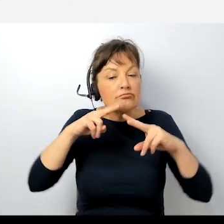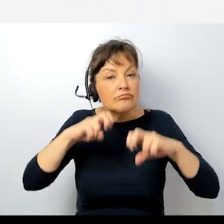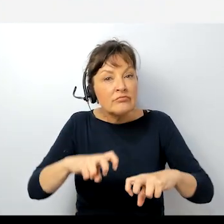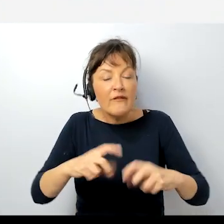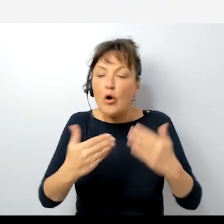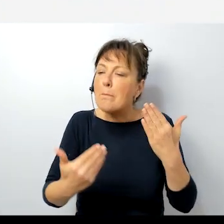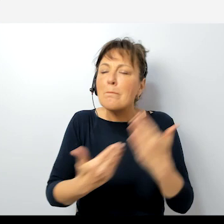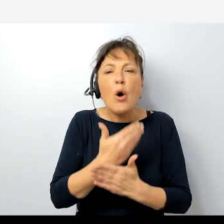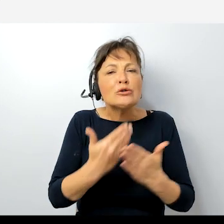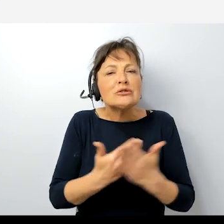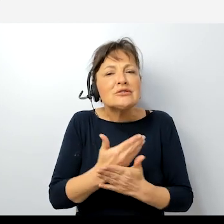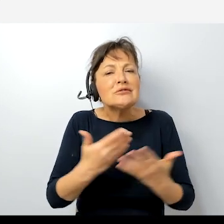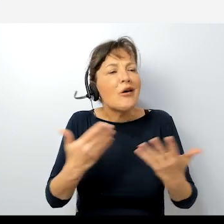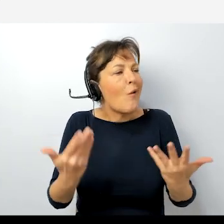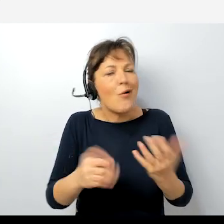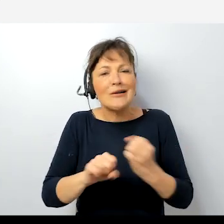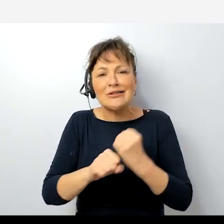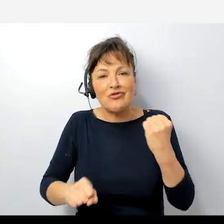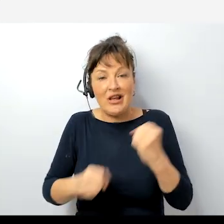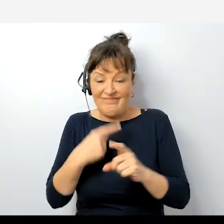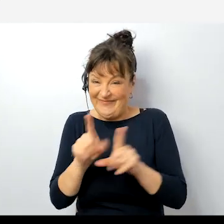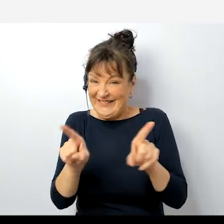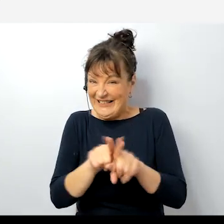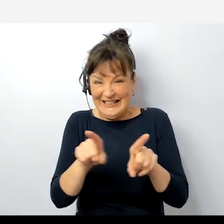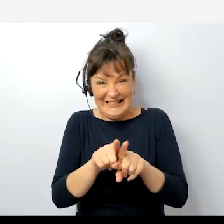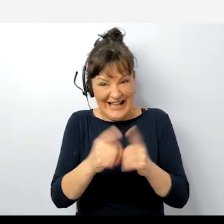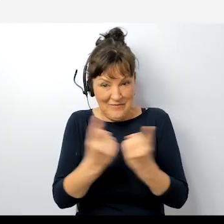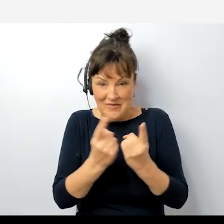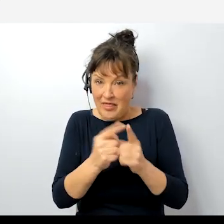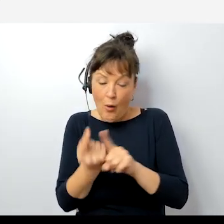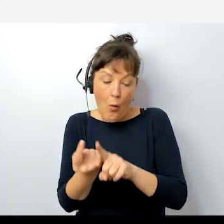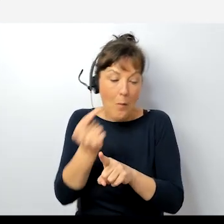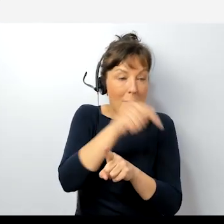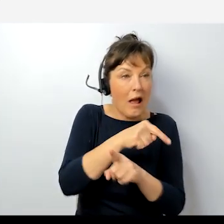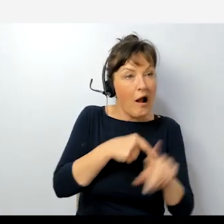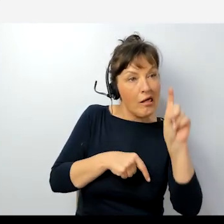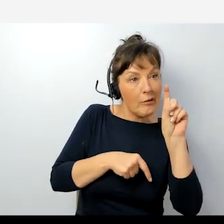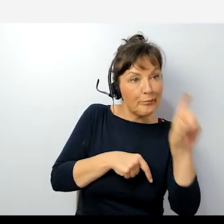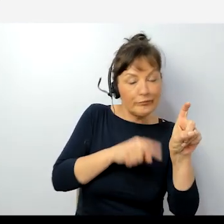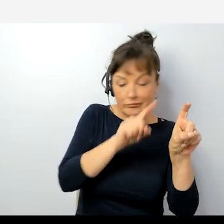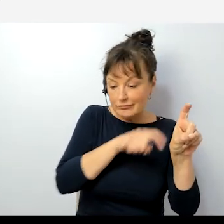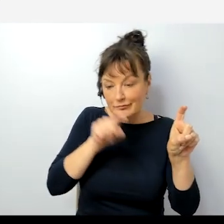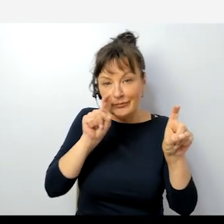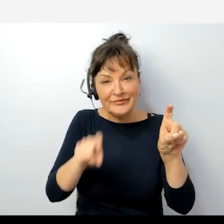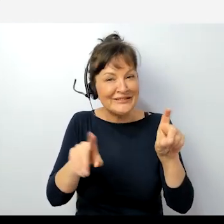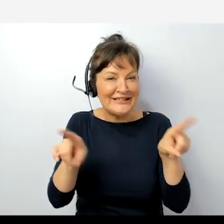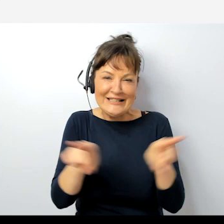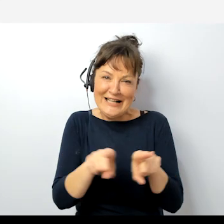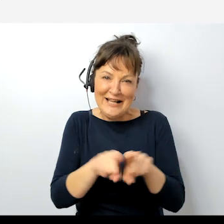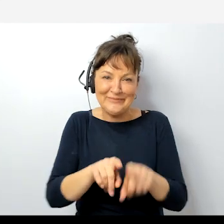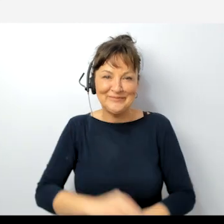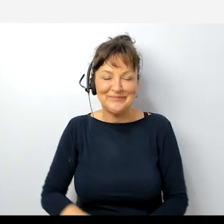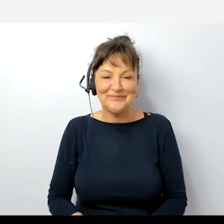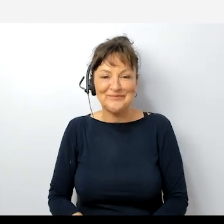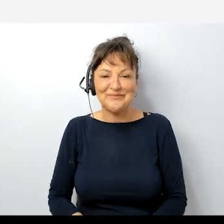if you want to search for other Frameworks or for Foundation and Graduate Apprenticeship qualifications then just revisit the search function in the same way.